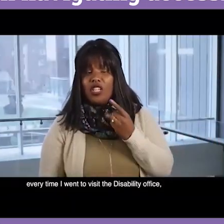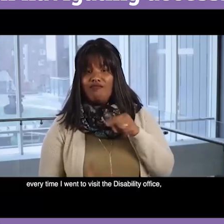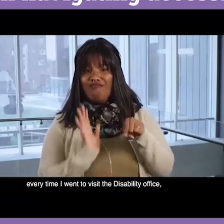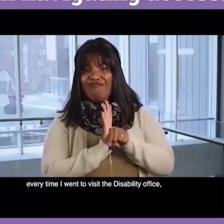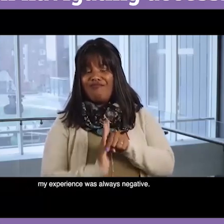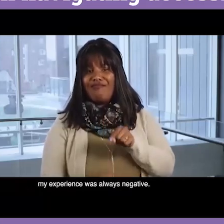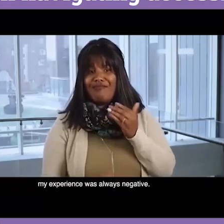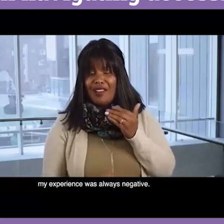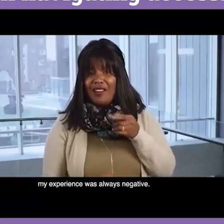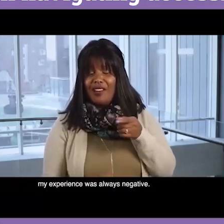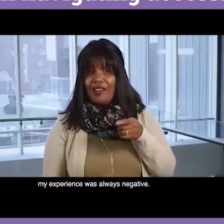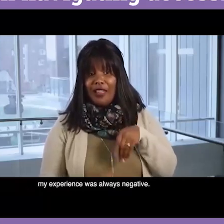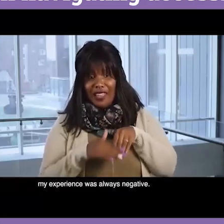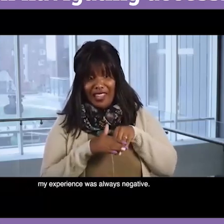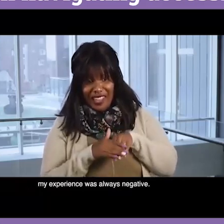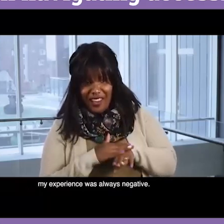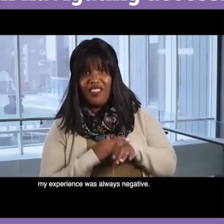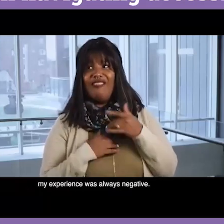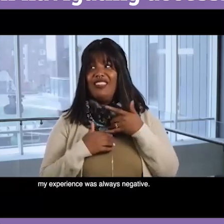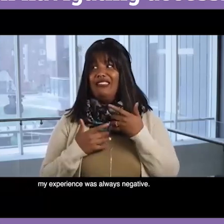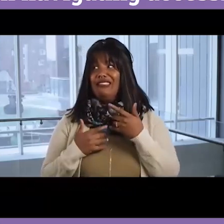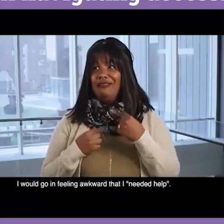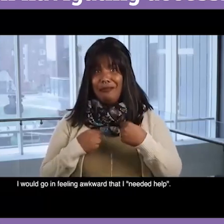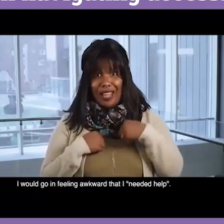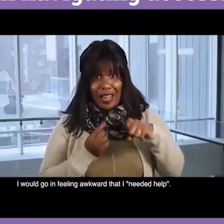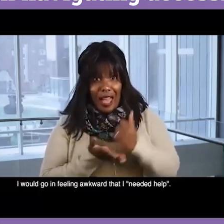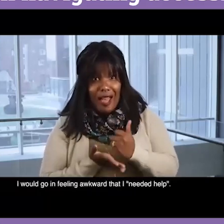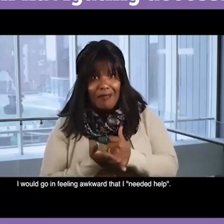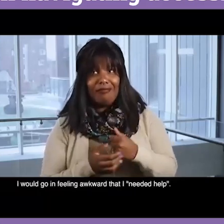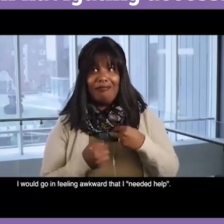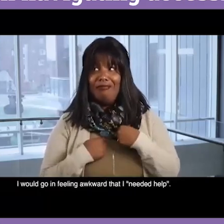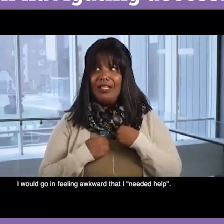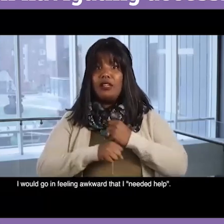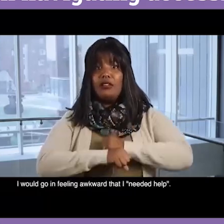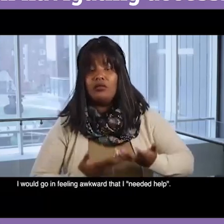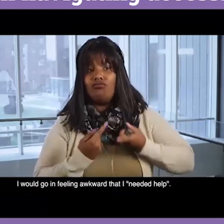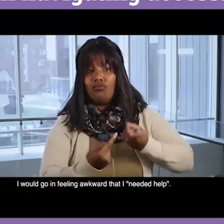my experience was always negative. I would go in feeling awkward that, I quote, needed help.